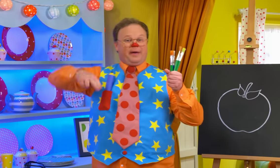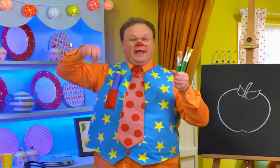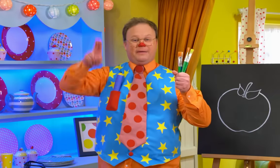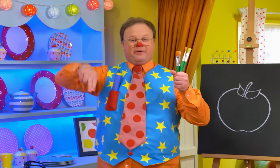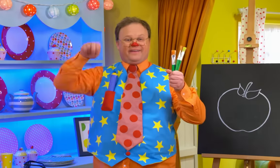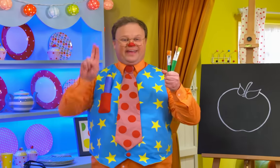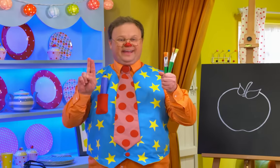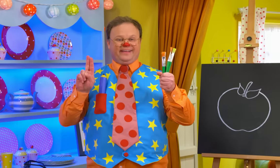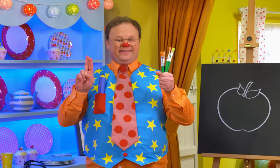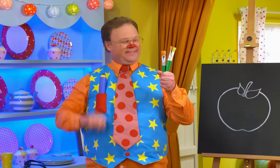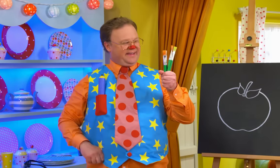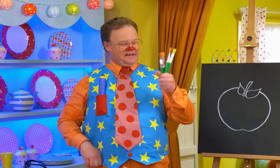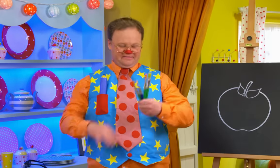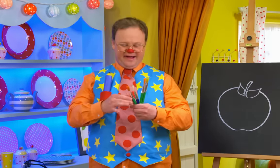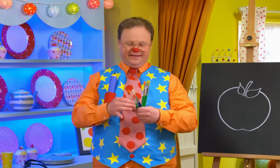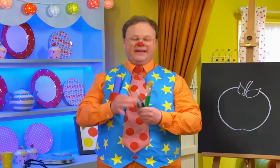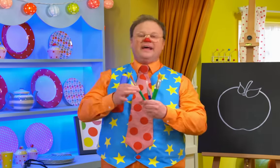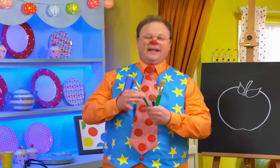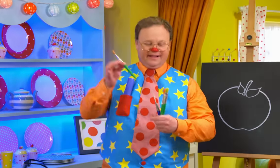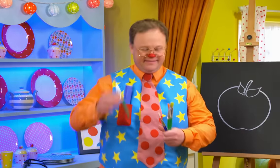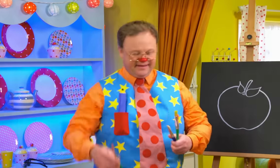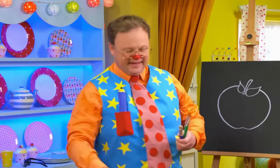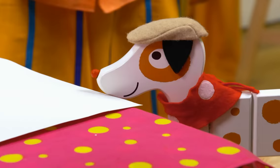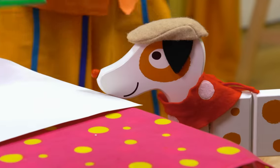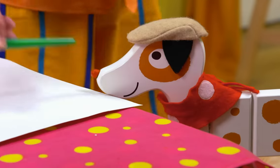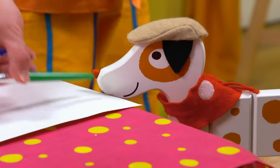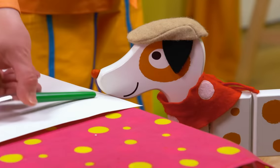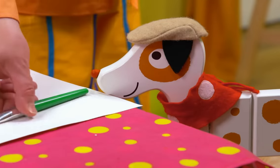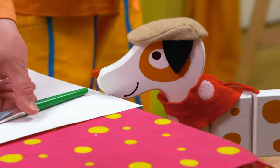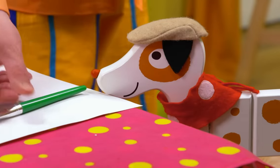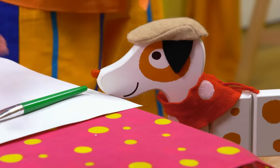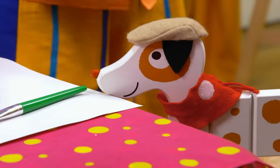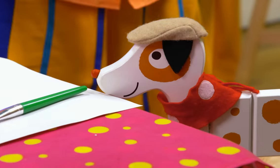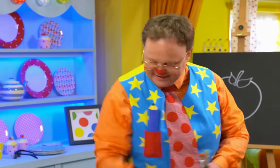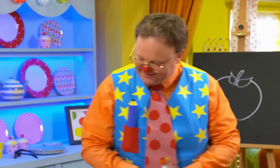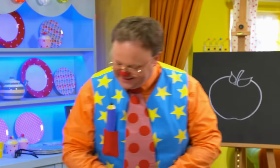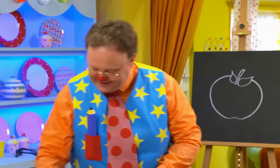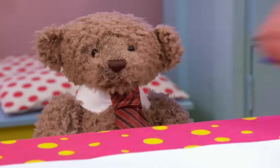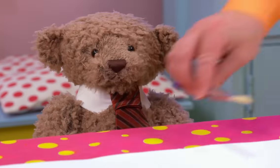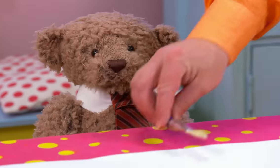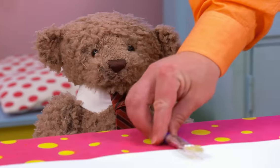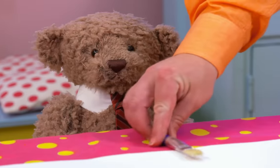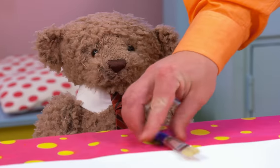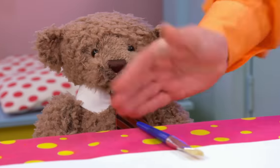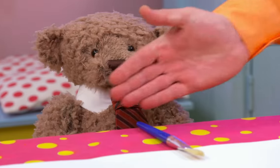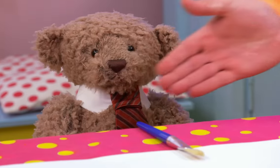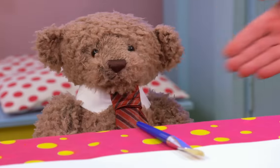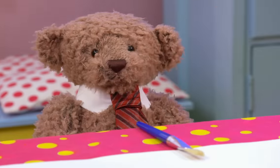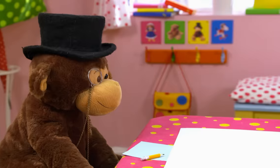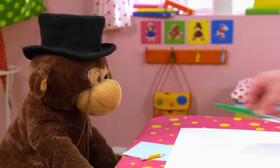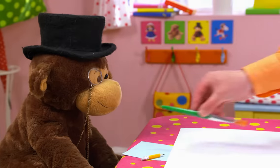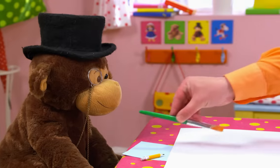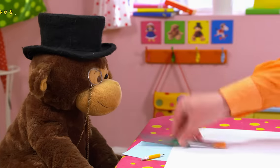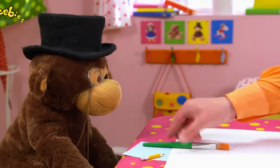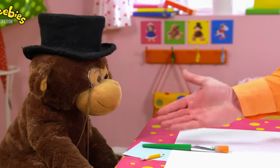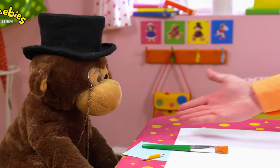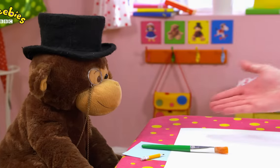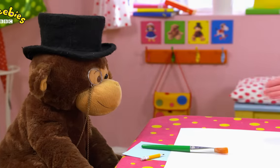paint brushes right let's uh give these out there we are one for you lord monkey